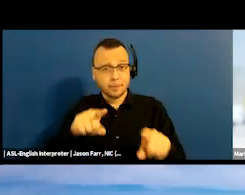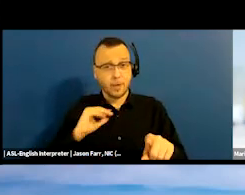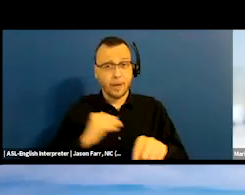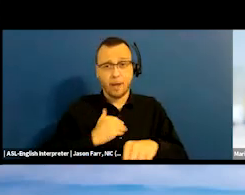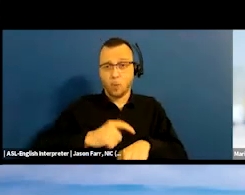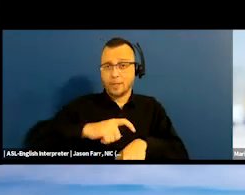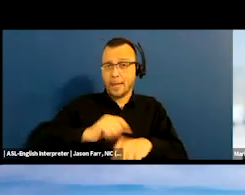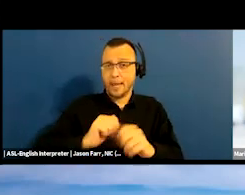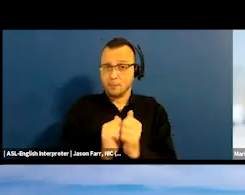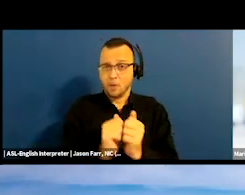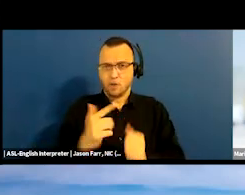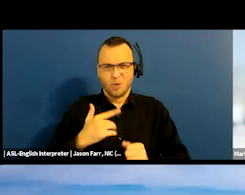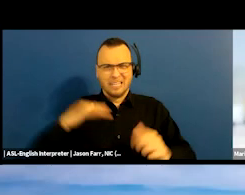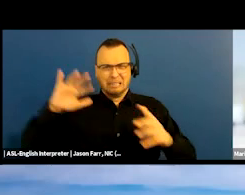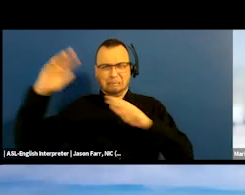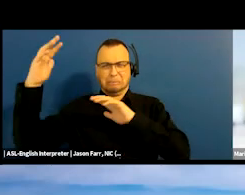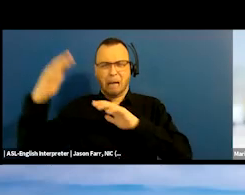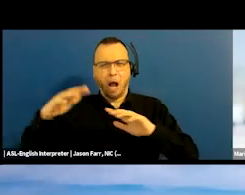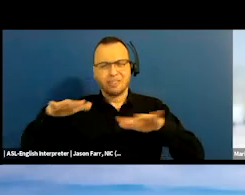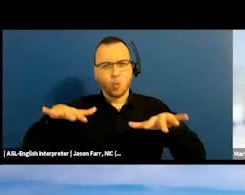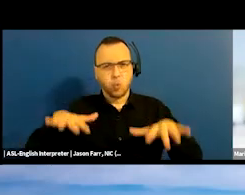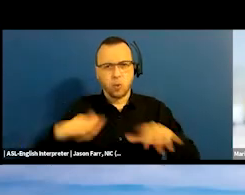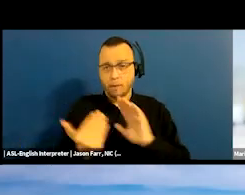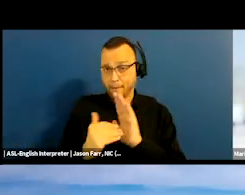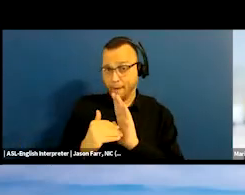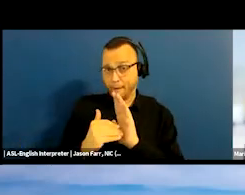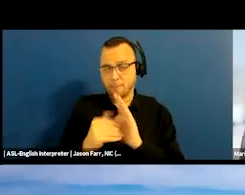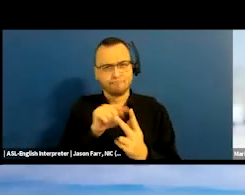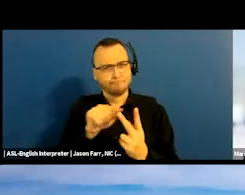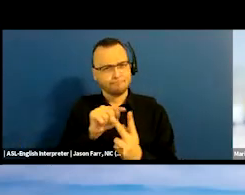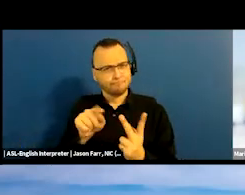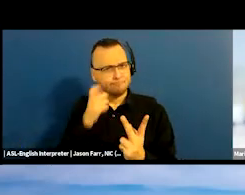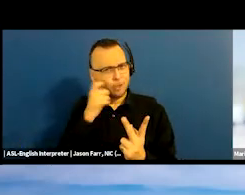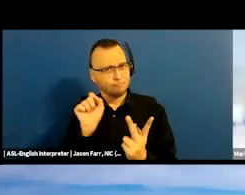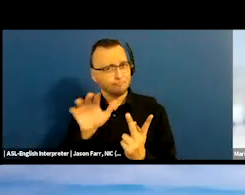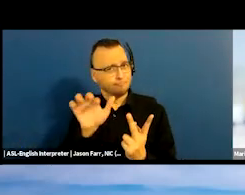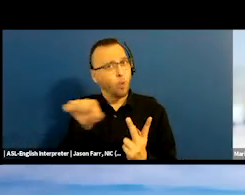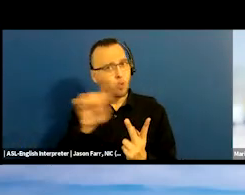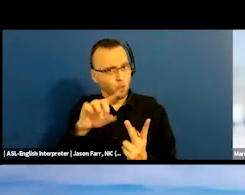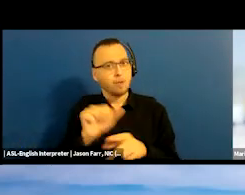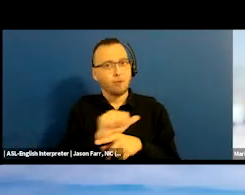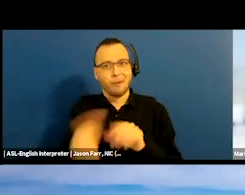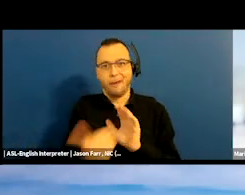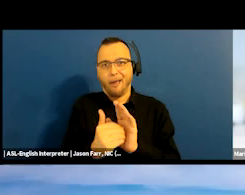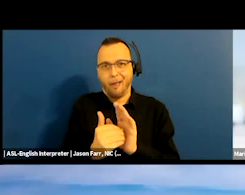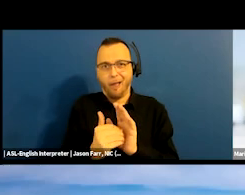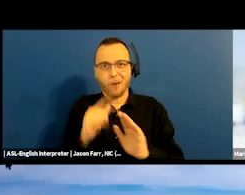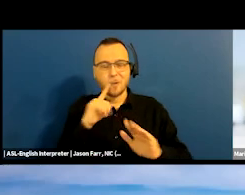and we're holding here for three, two, and one, release. And you're gonna feel that difference